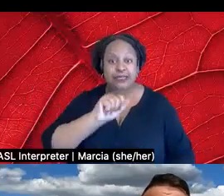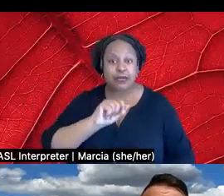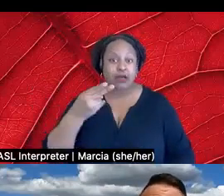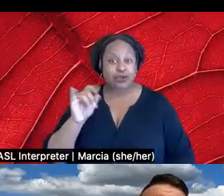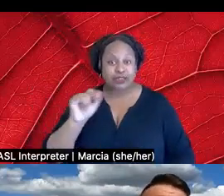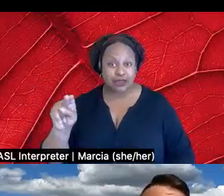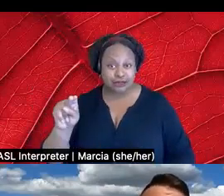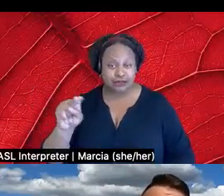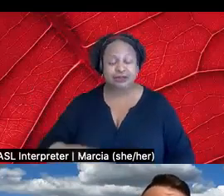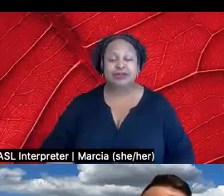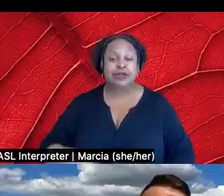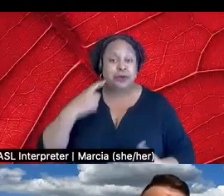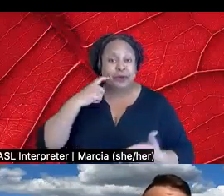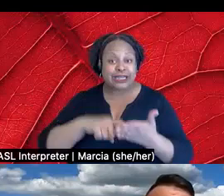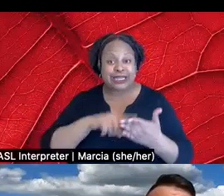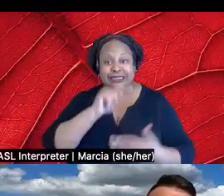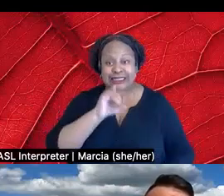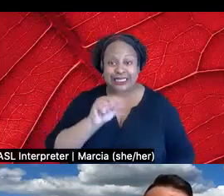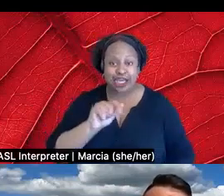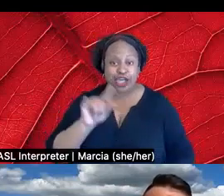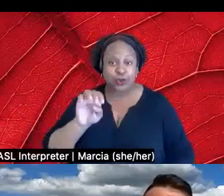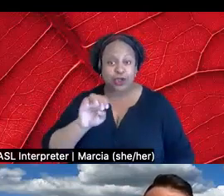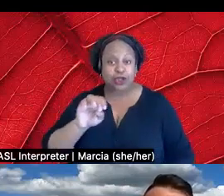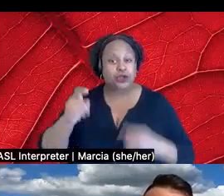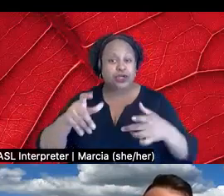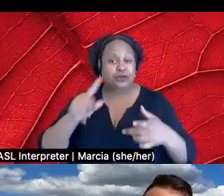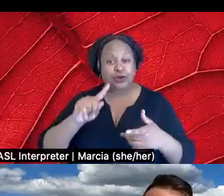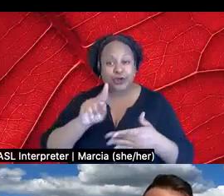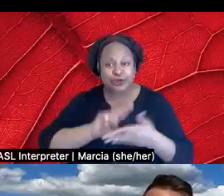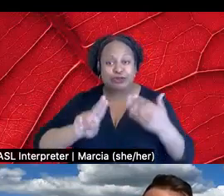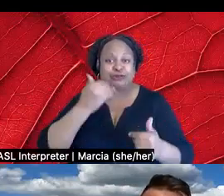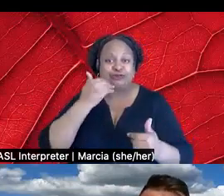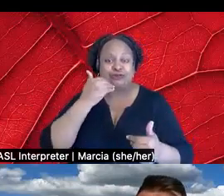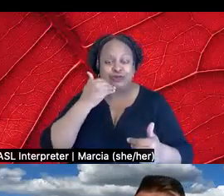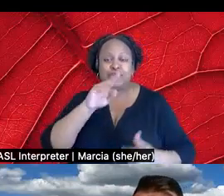I want to recognize Tina Doyle the Director for U of T Scarborough and Elizabeth Martin Uof T